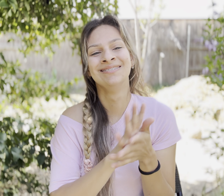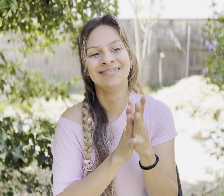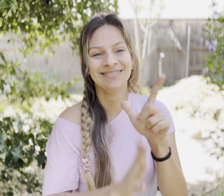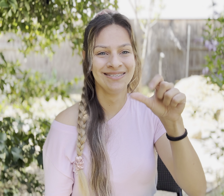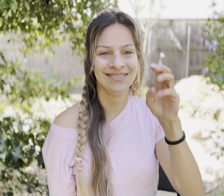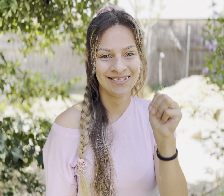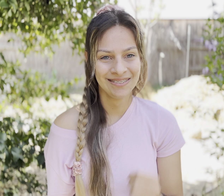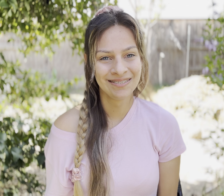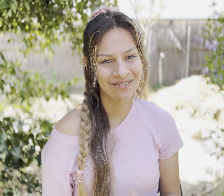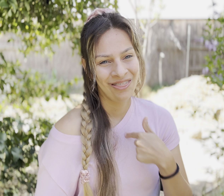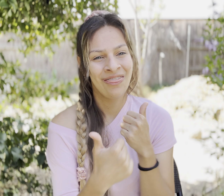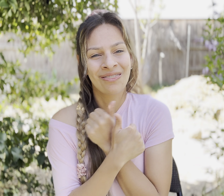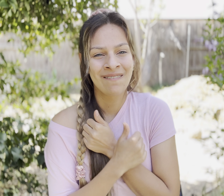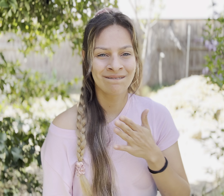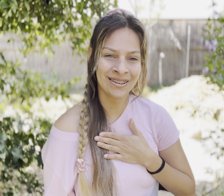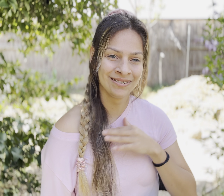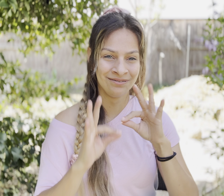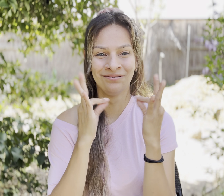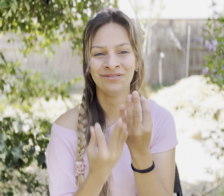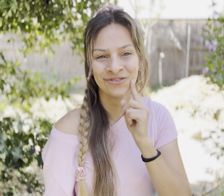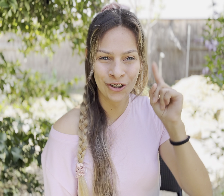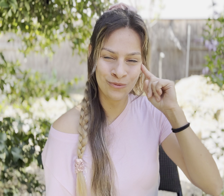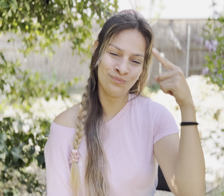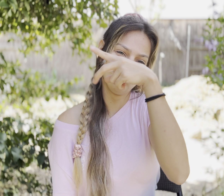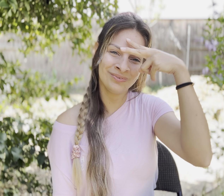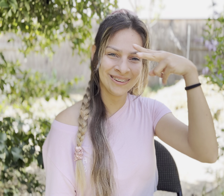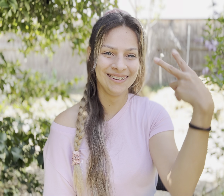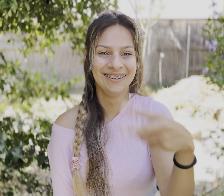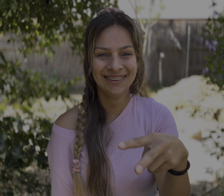using the Mexican Sign Language (LSM). I love my deaf family, they're living there in Mexico!